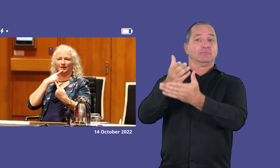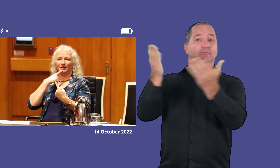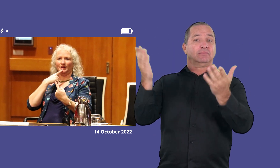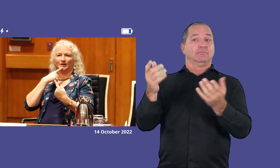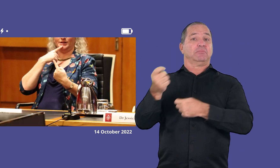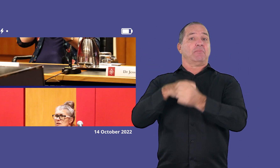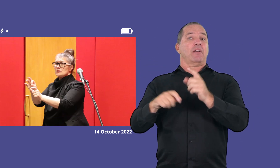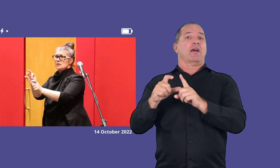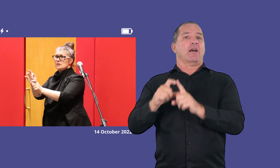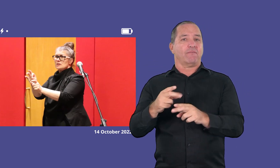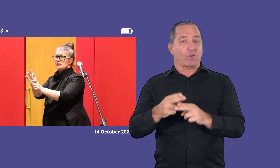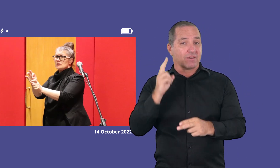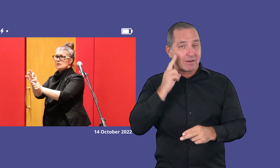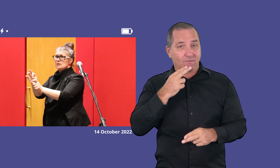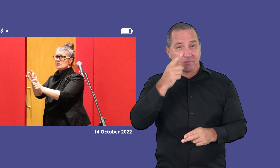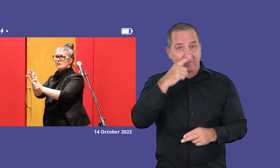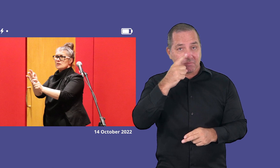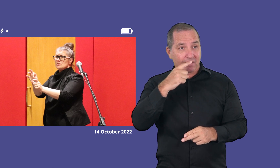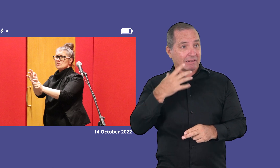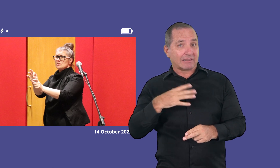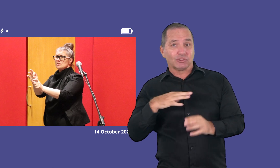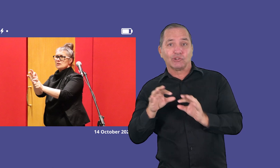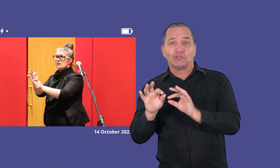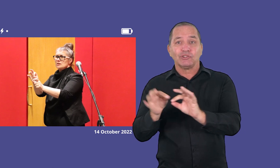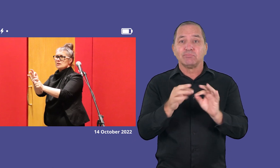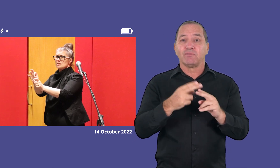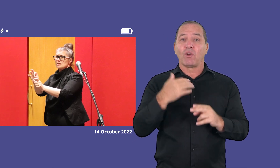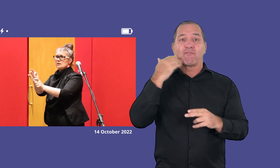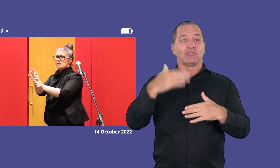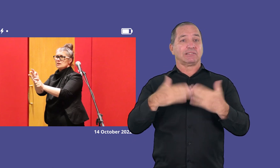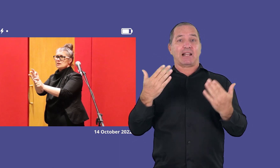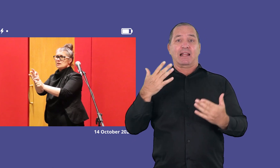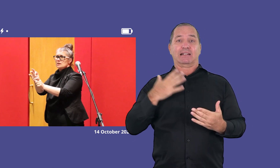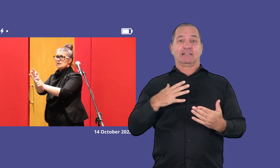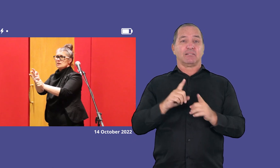this will make it harder for people in the Deaf community